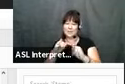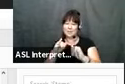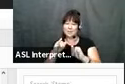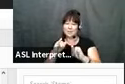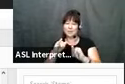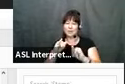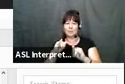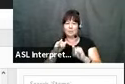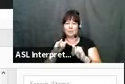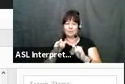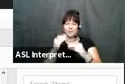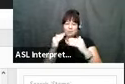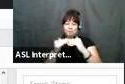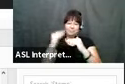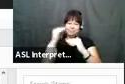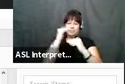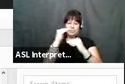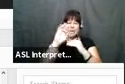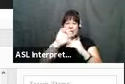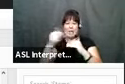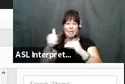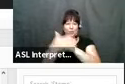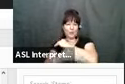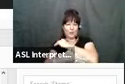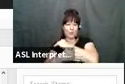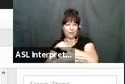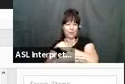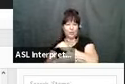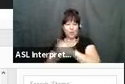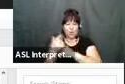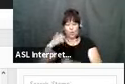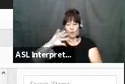the R-effective number; in other words, the fifth highest, and now